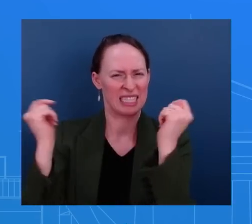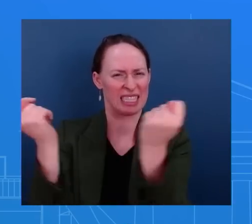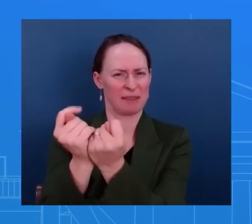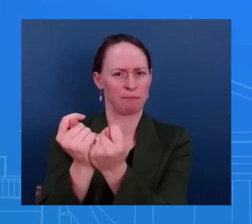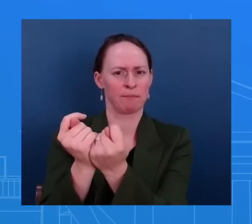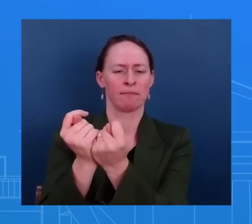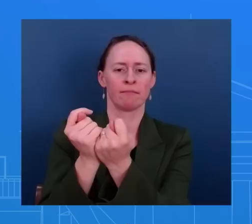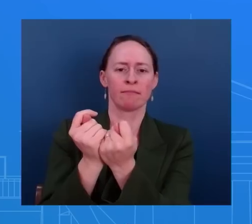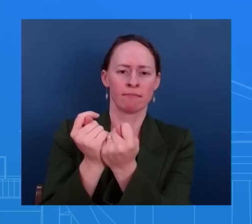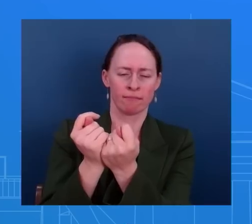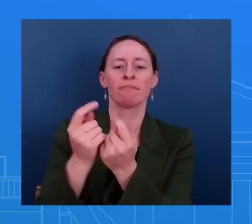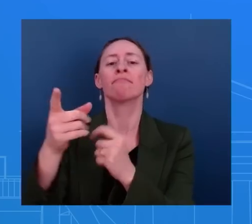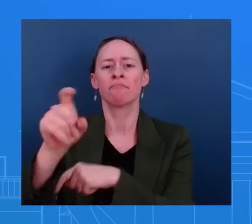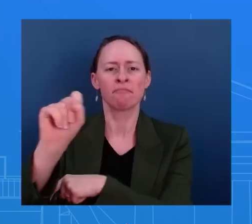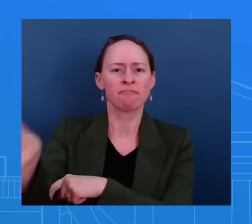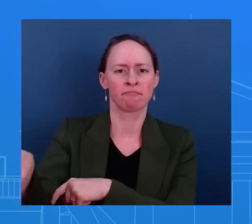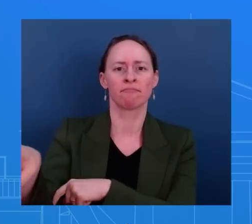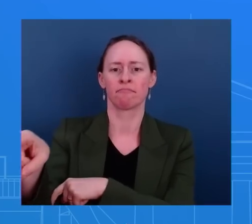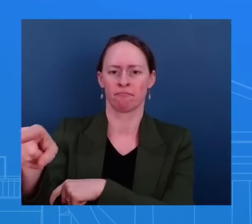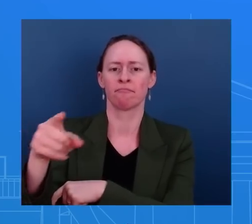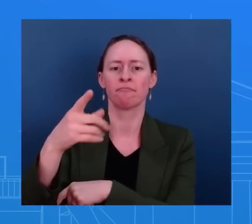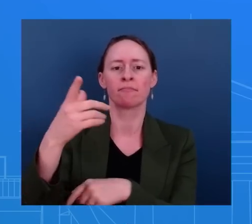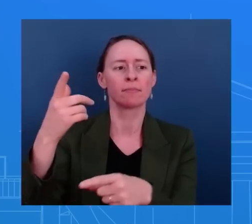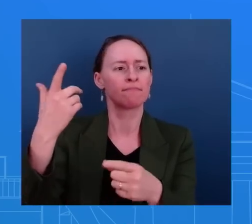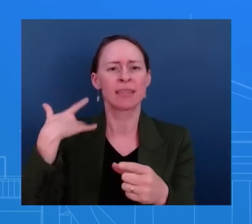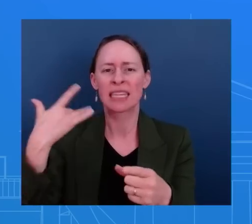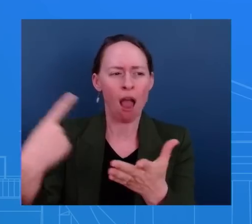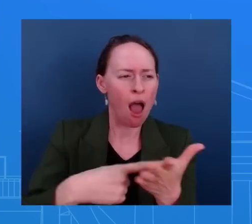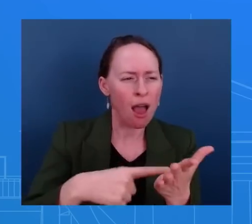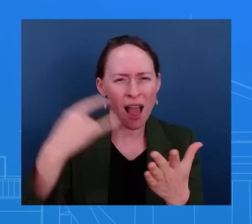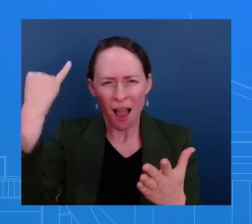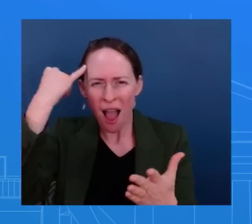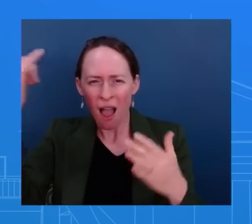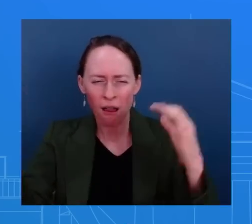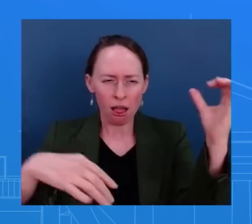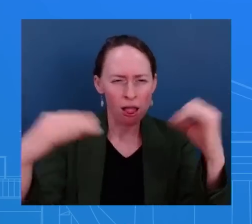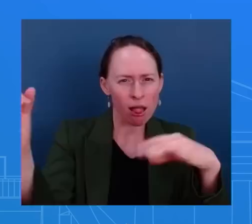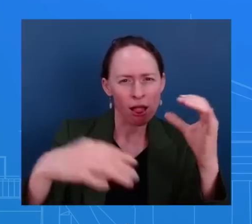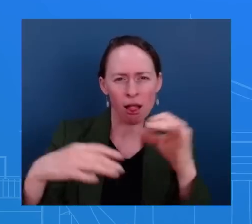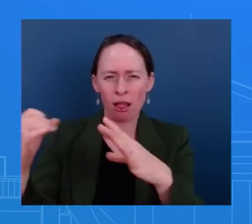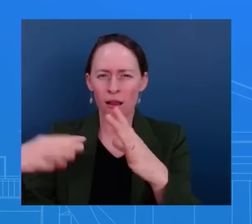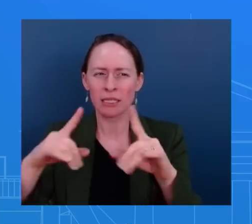they put forth their policy agenda for the American people to see for themselves. What I can speak to is what this president